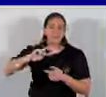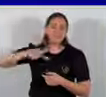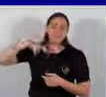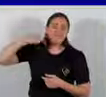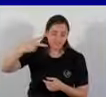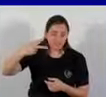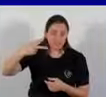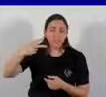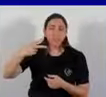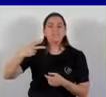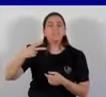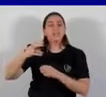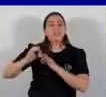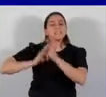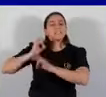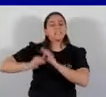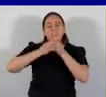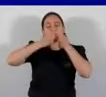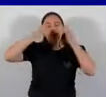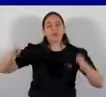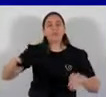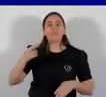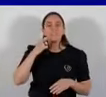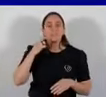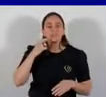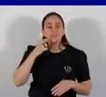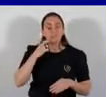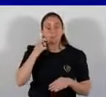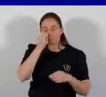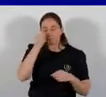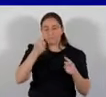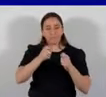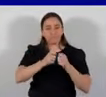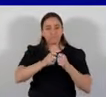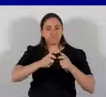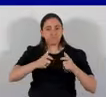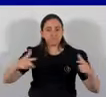Now in the 19th century a strong acceleration of the GDP per capita growth rate appears